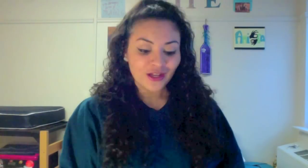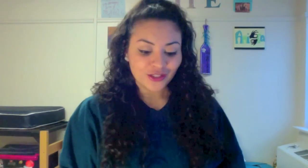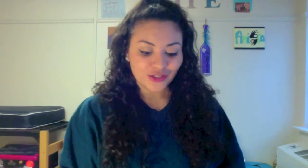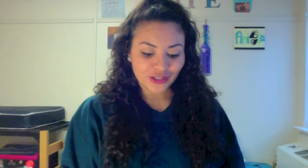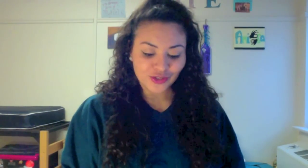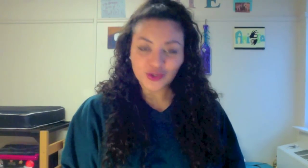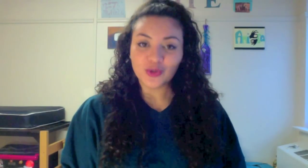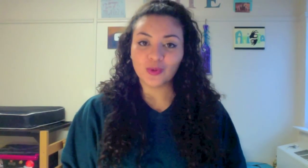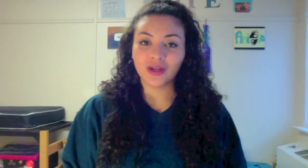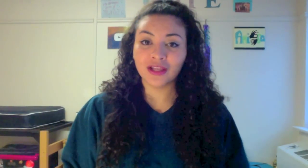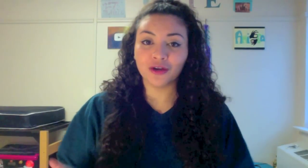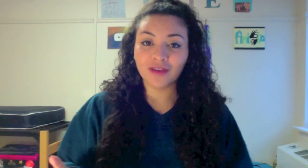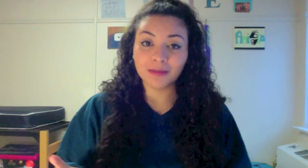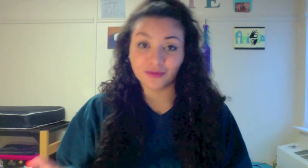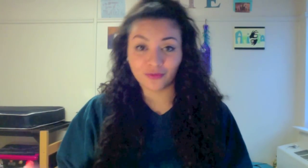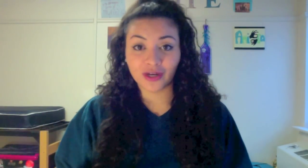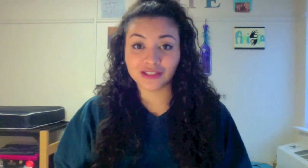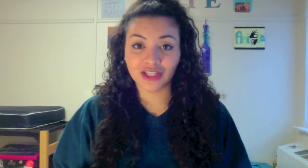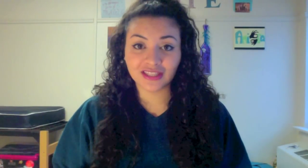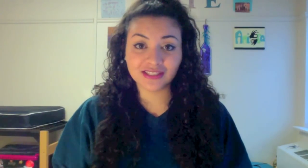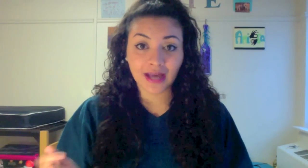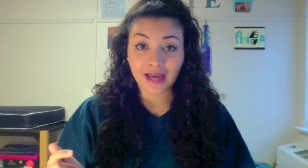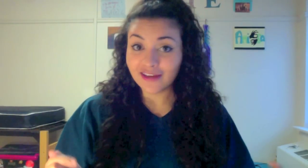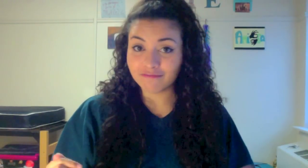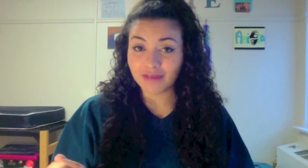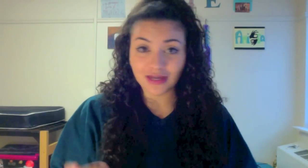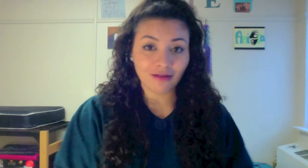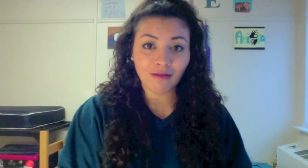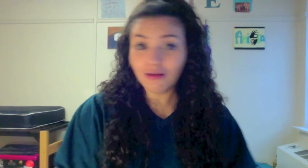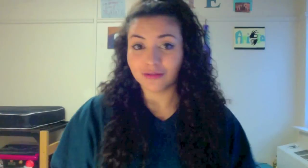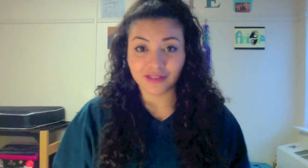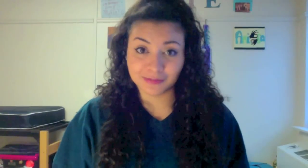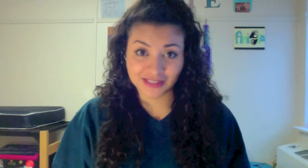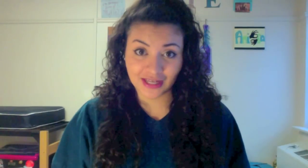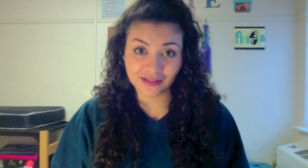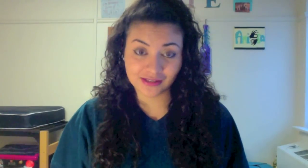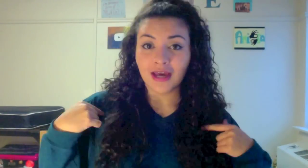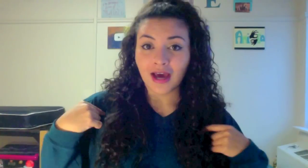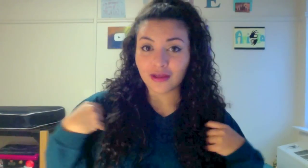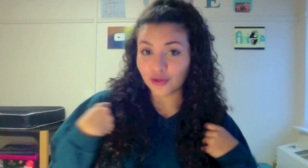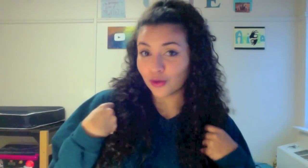seen. Just to clarify before I start this. I have made all of these mistakes. The only